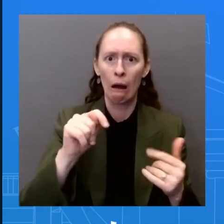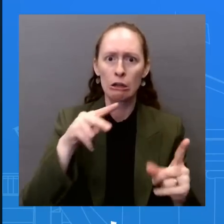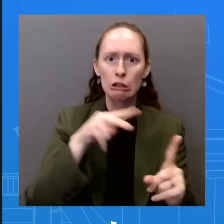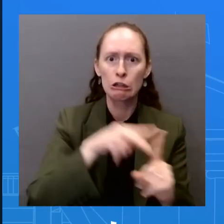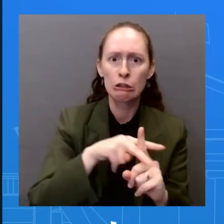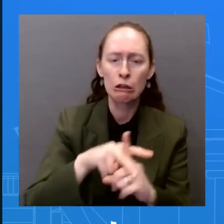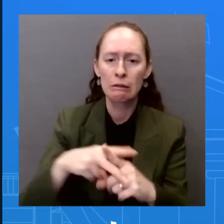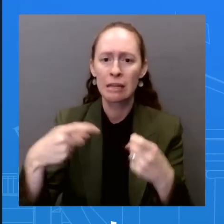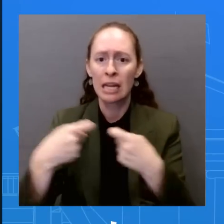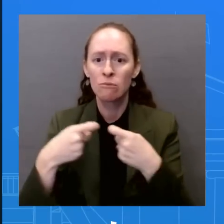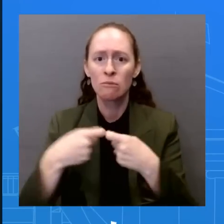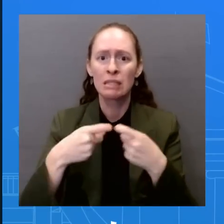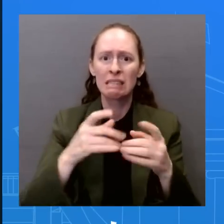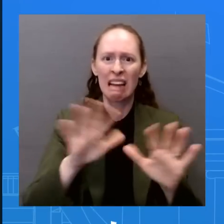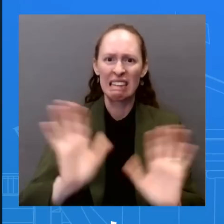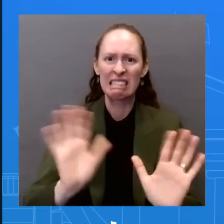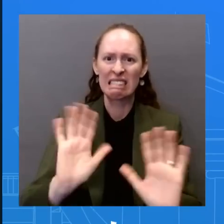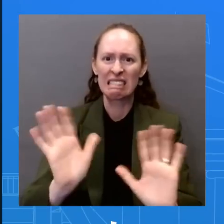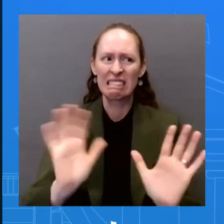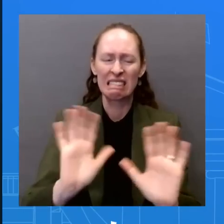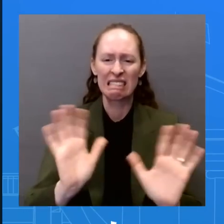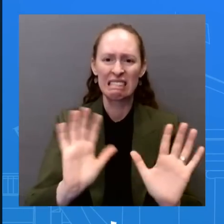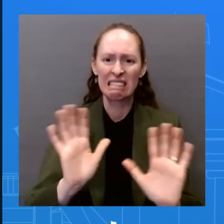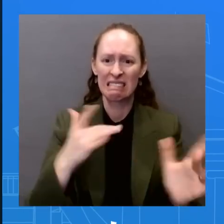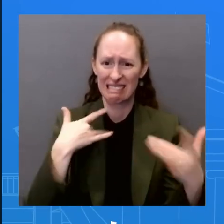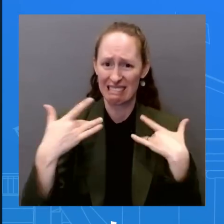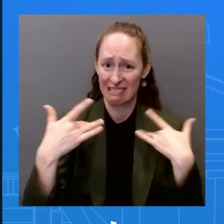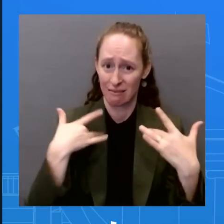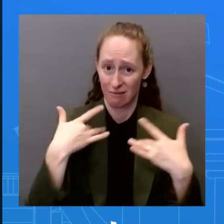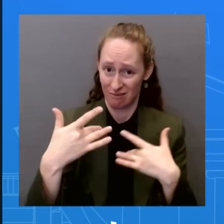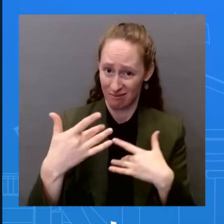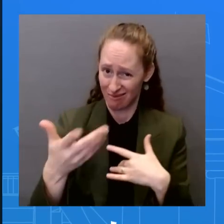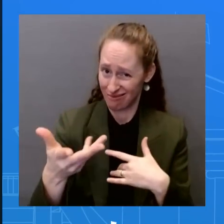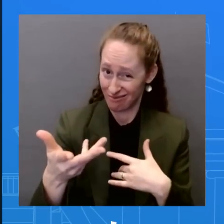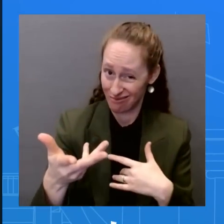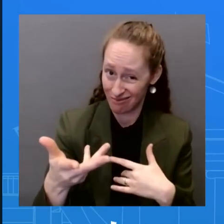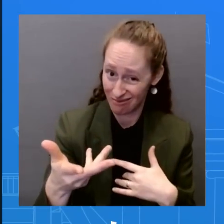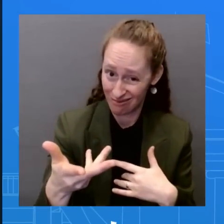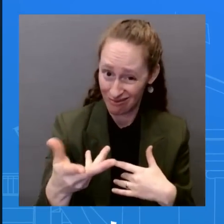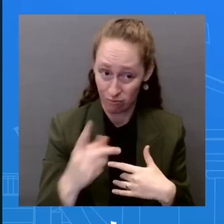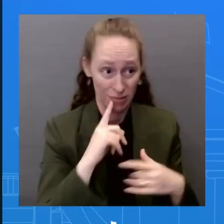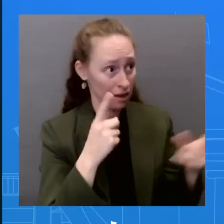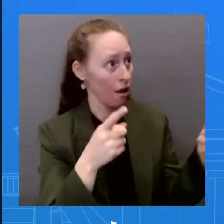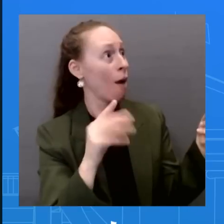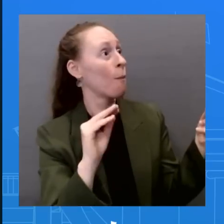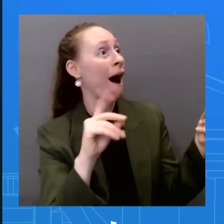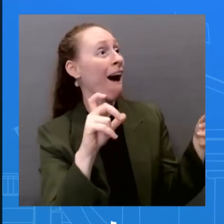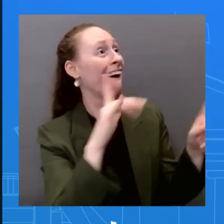I would like to see it in fuller context -- that the Secretary has made. So I'm not going to comment on something that I haven't seen in full.